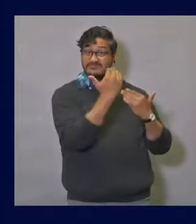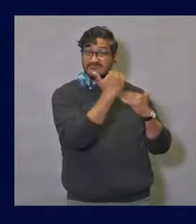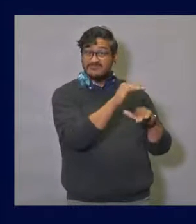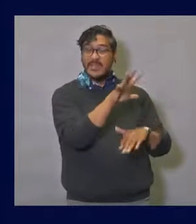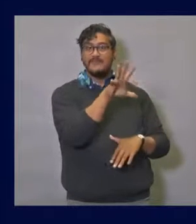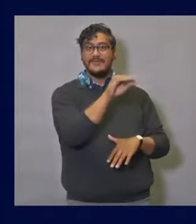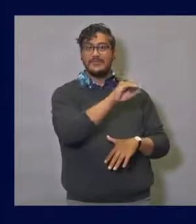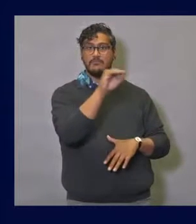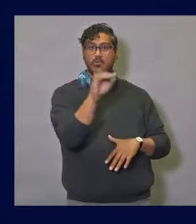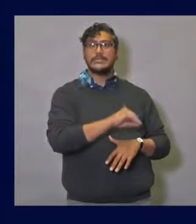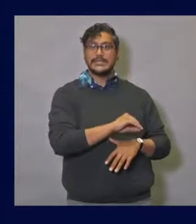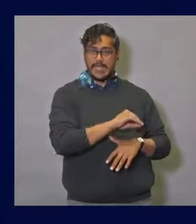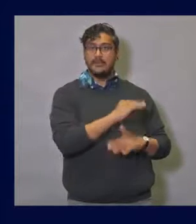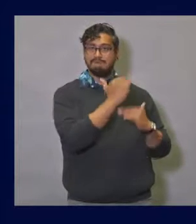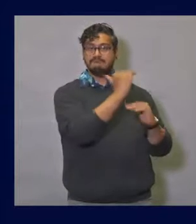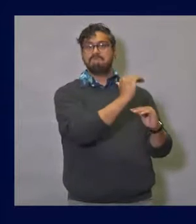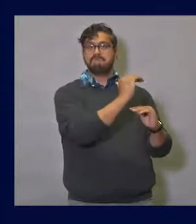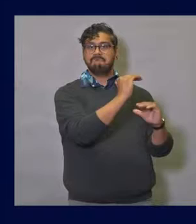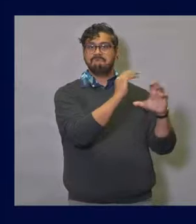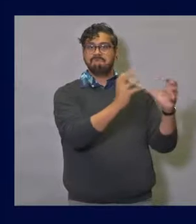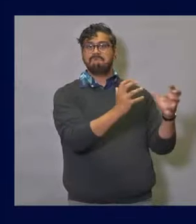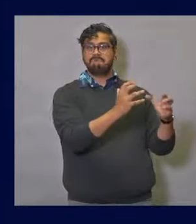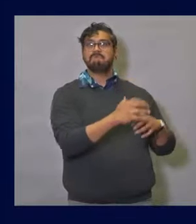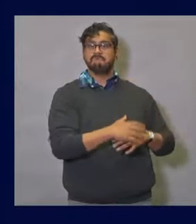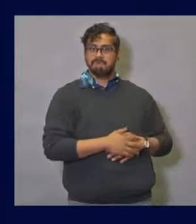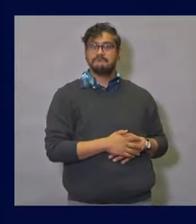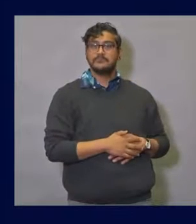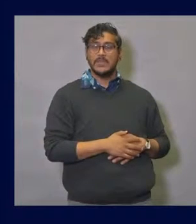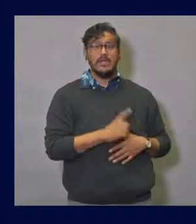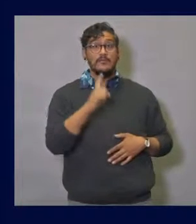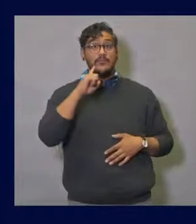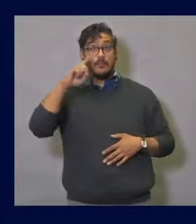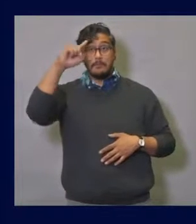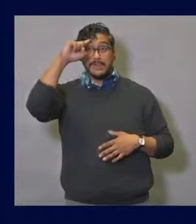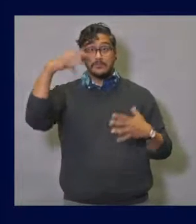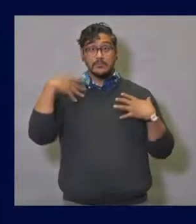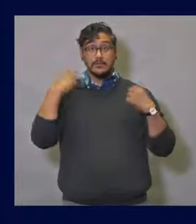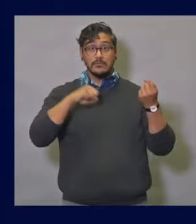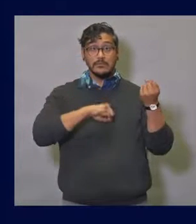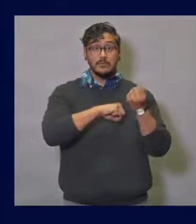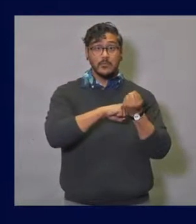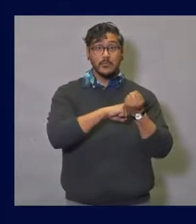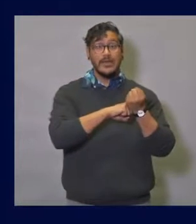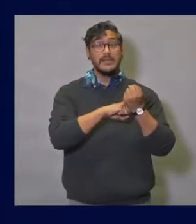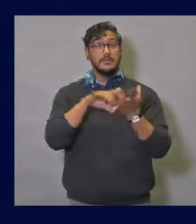INDOOR OPERATIONS WITH